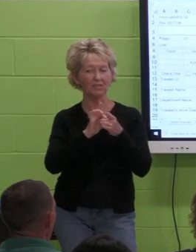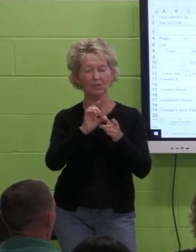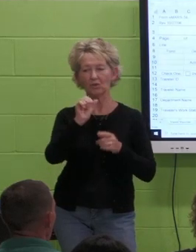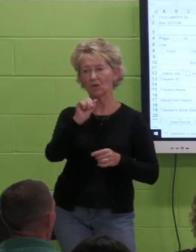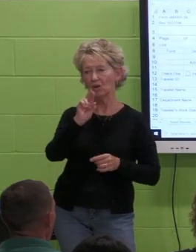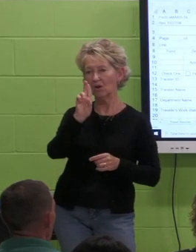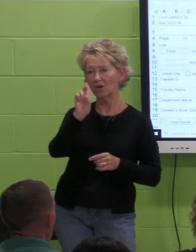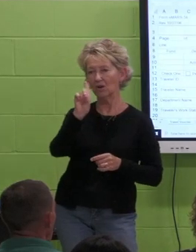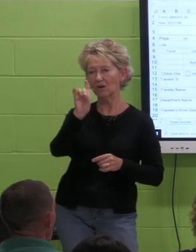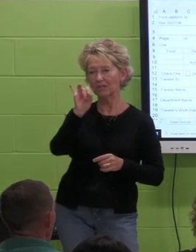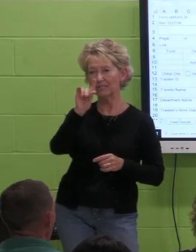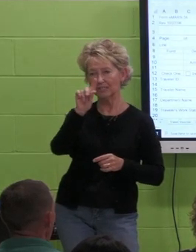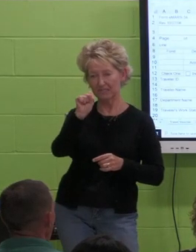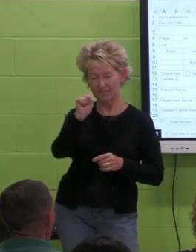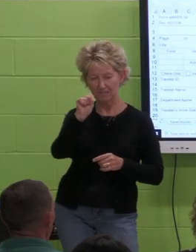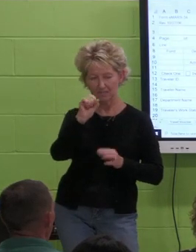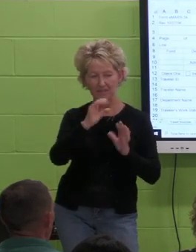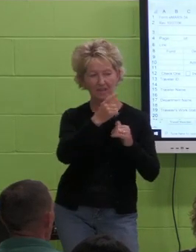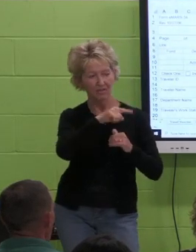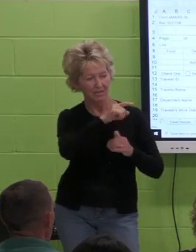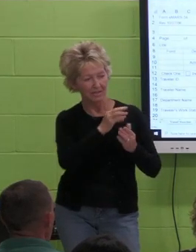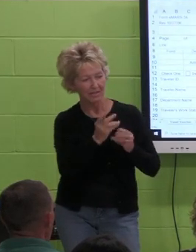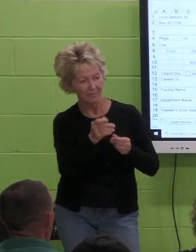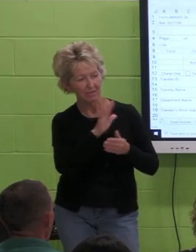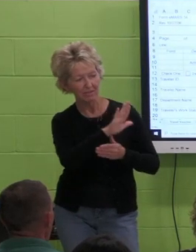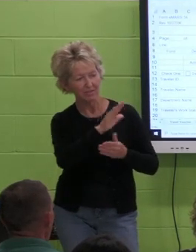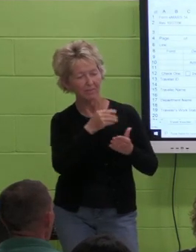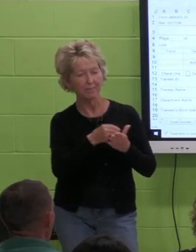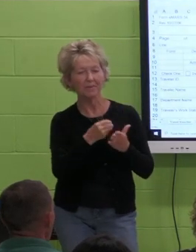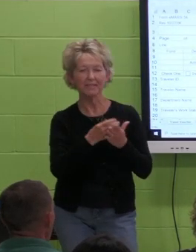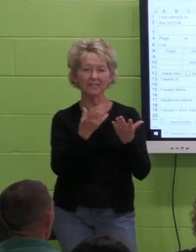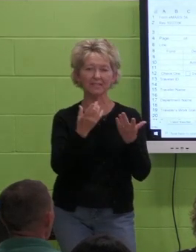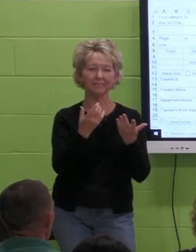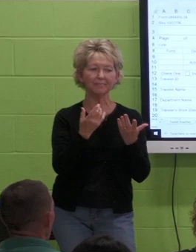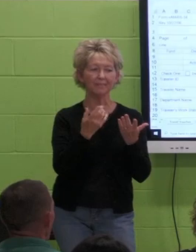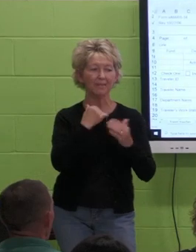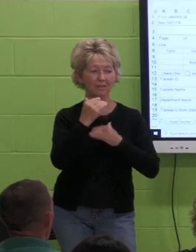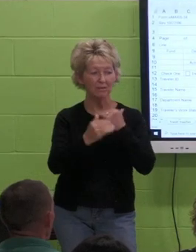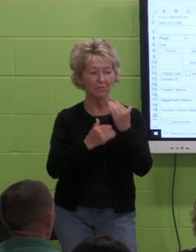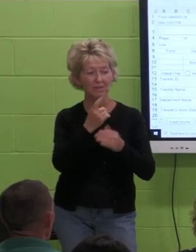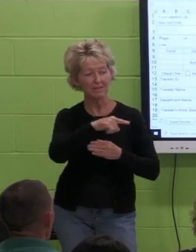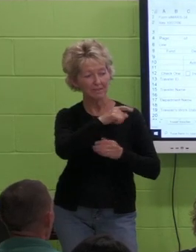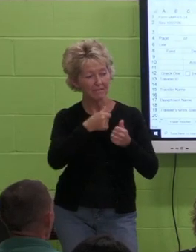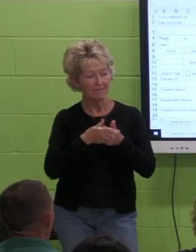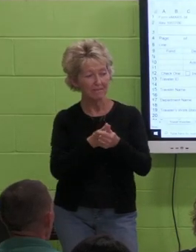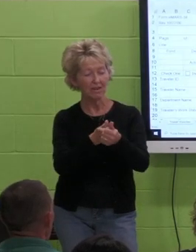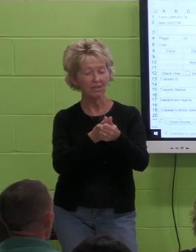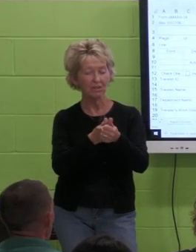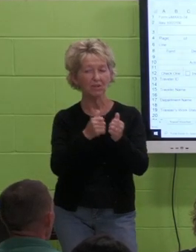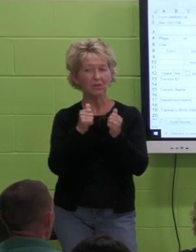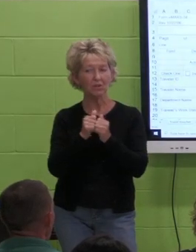at the way that they spend their money um and and uh the processes that they follow with him on his